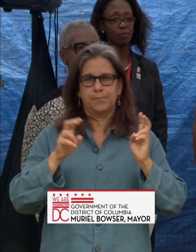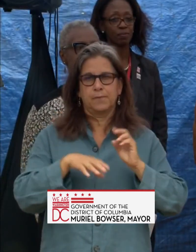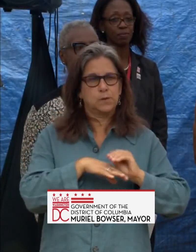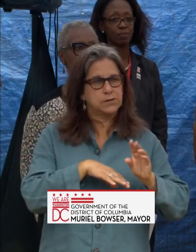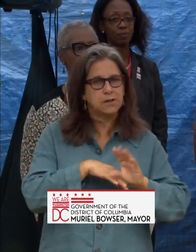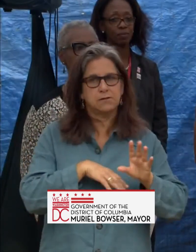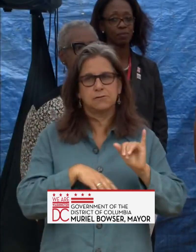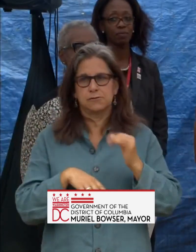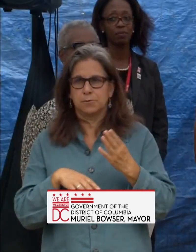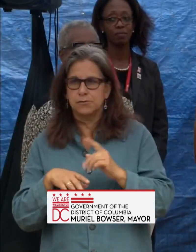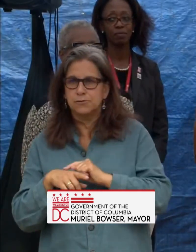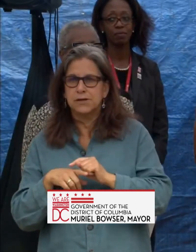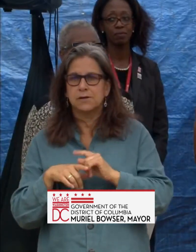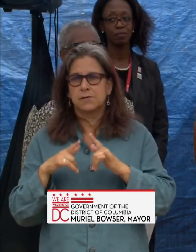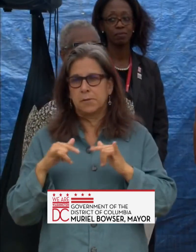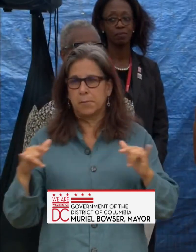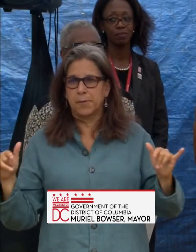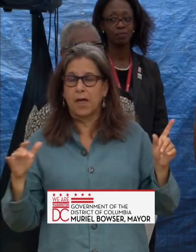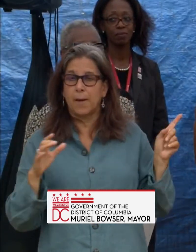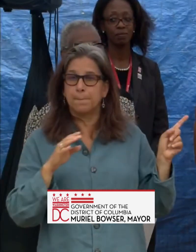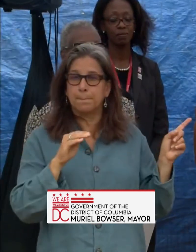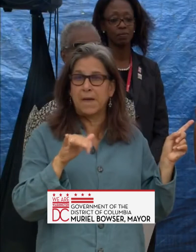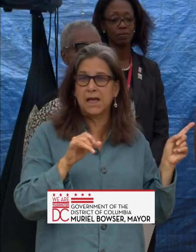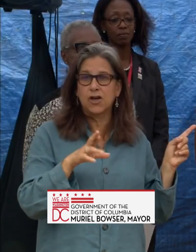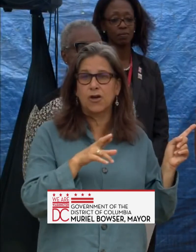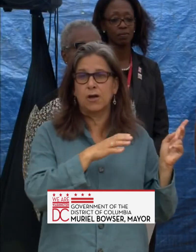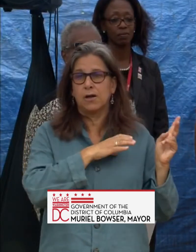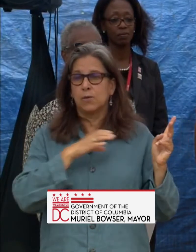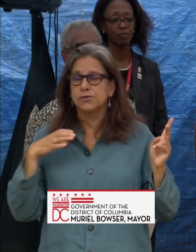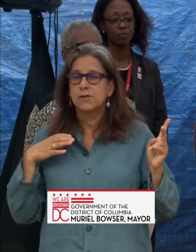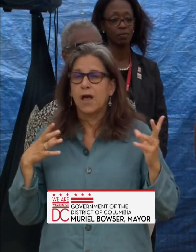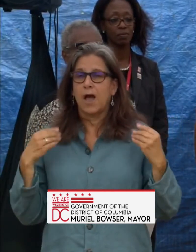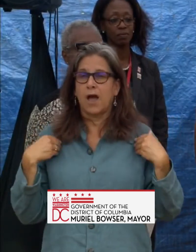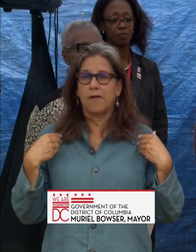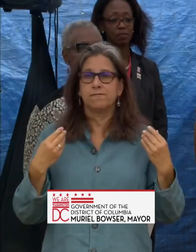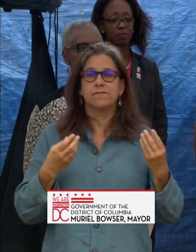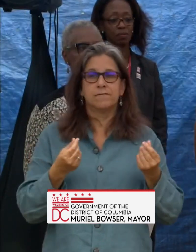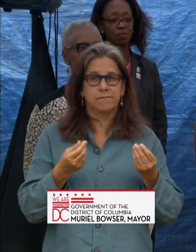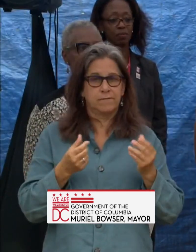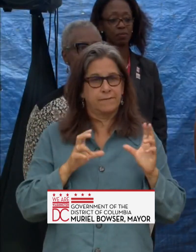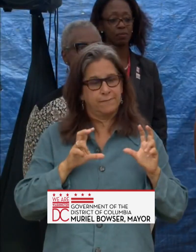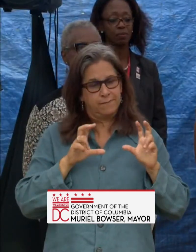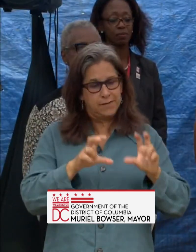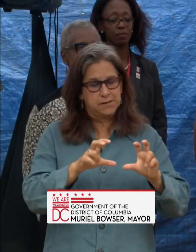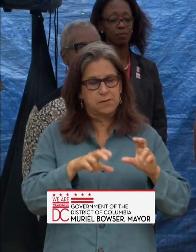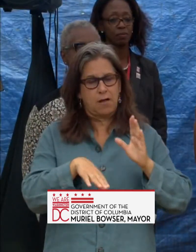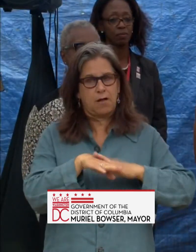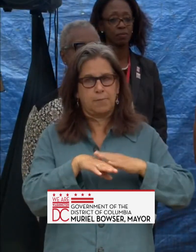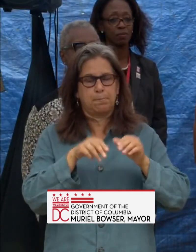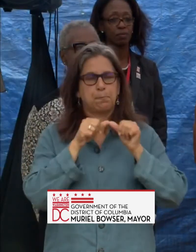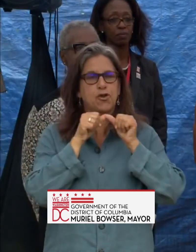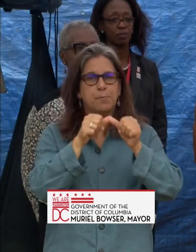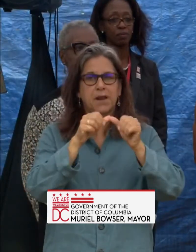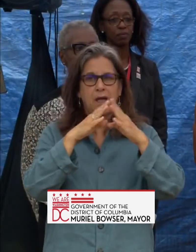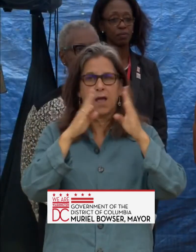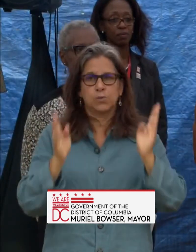WITH INVESTING IN THOSE PERMANENT HOUSING SOLUTIONS. NONE OF US, IF WE CAME UPON HARD TIMES, COULD FIND HOUSING